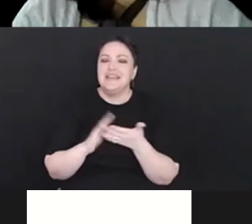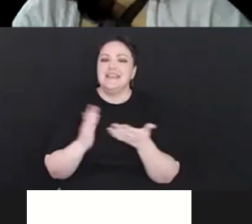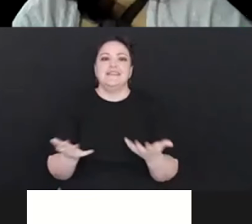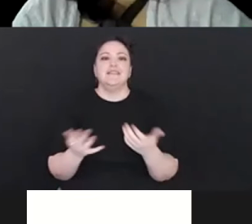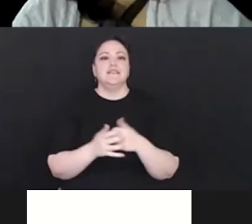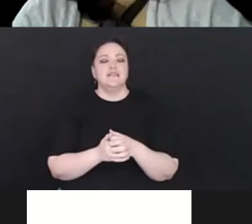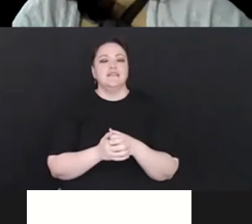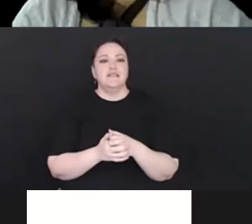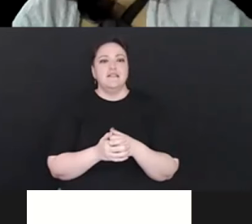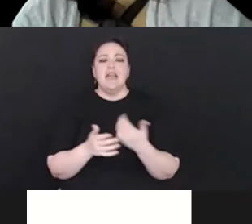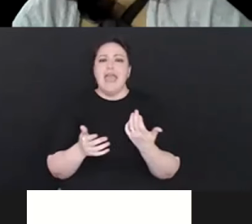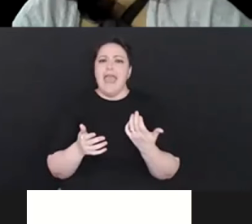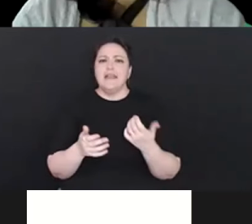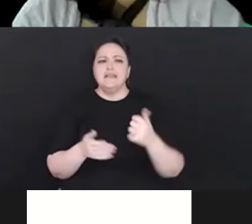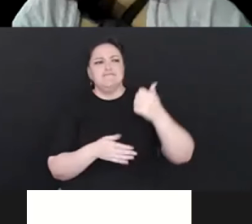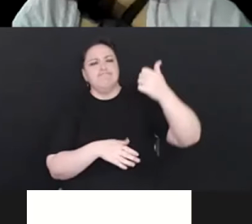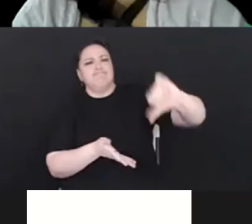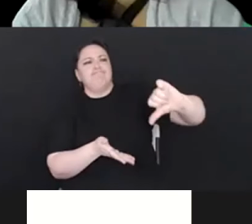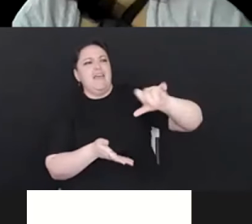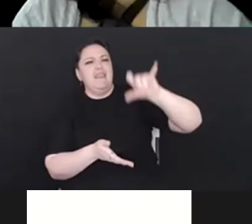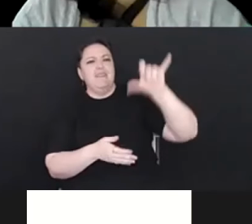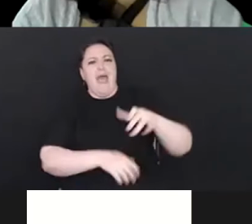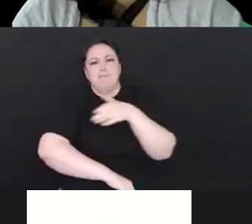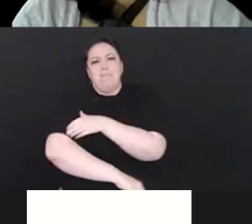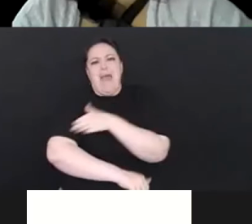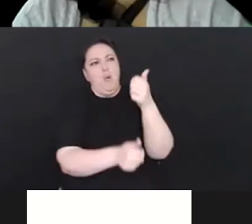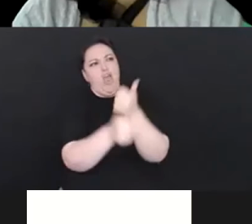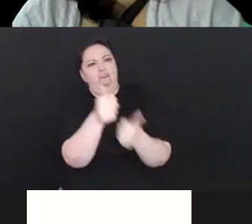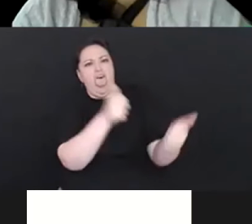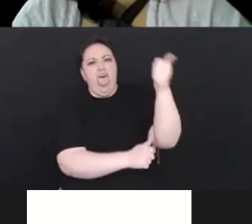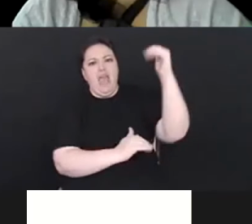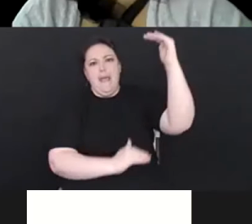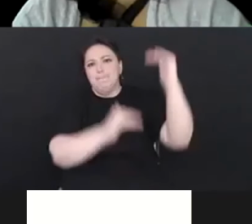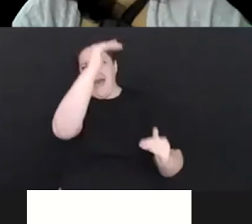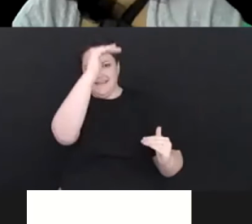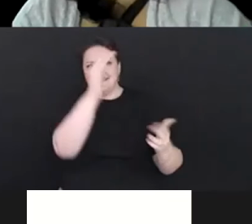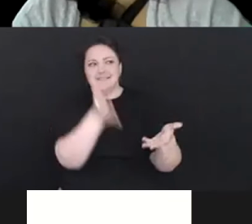of asking for help, right, uh, and understanding that if you are someone who has to ask for